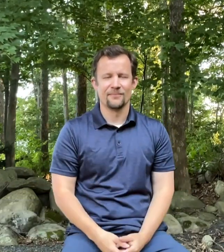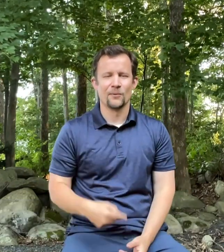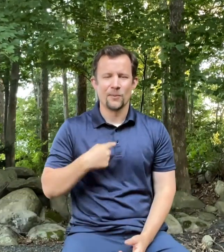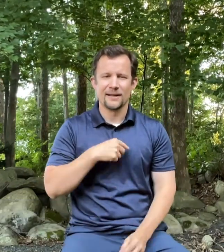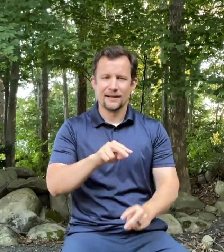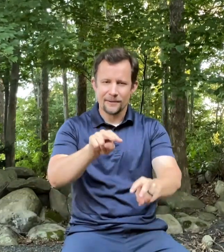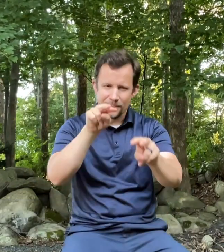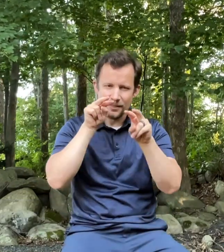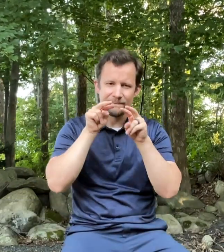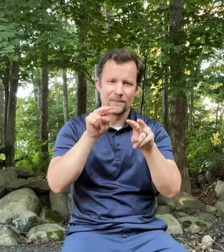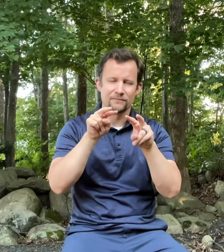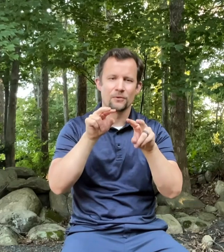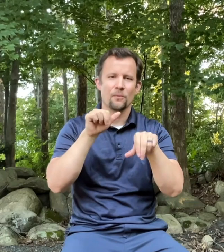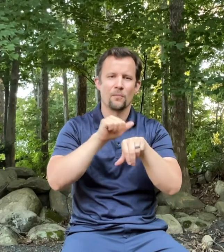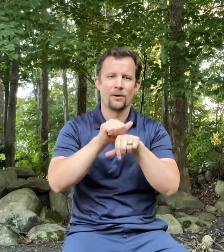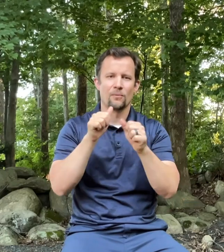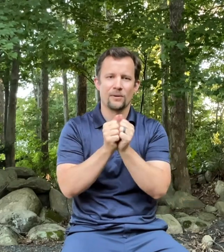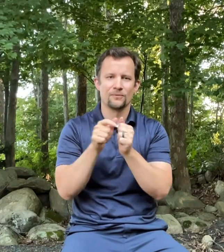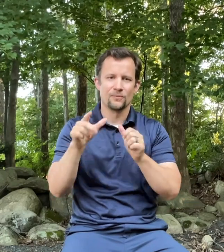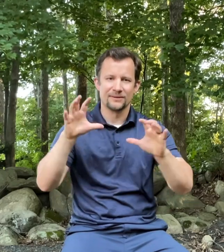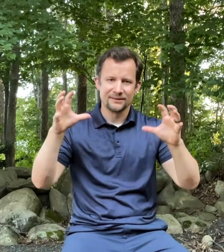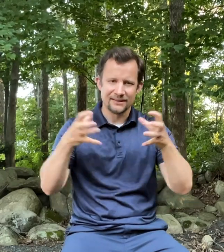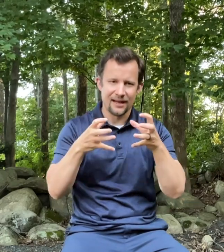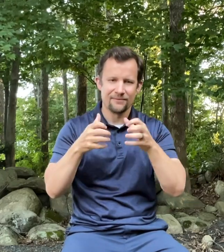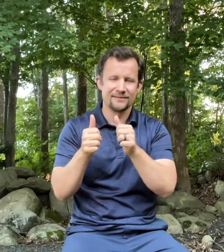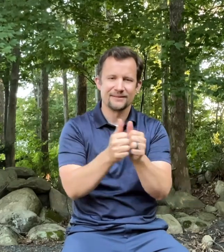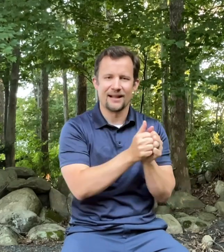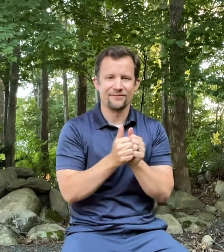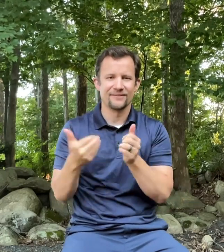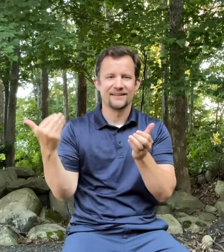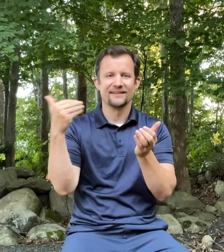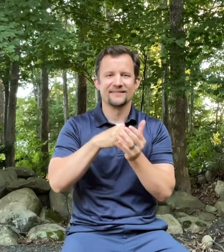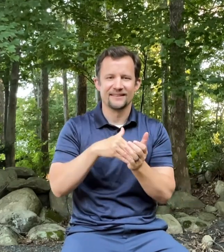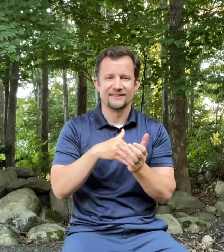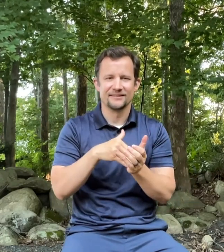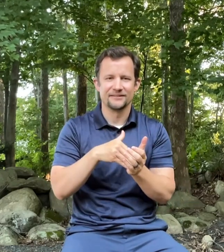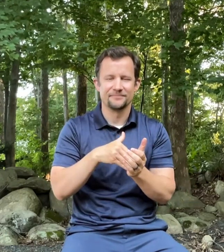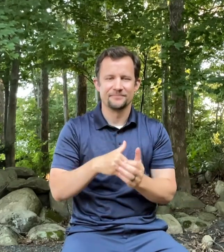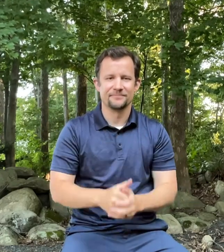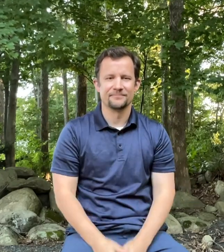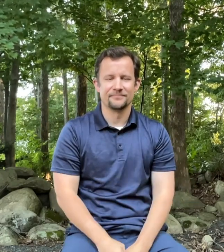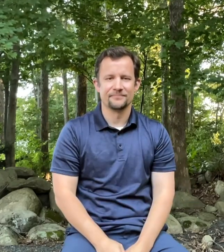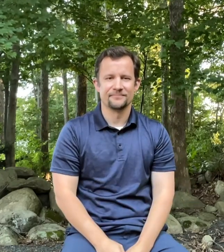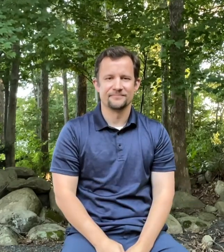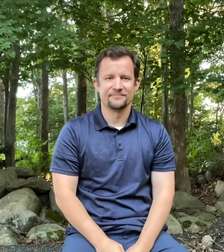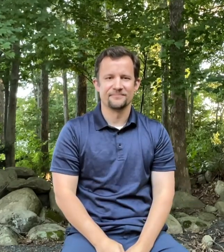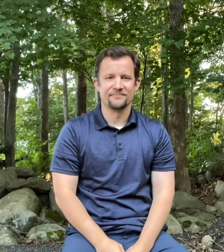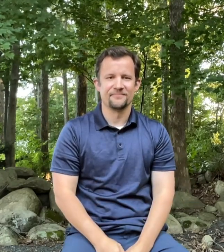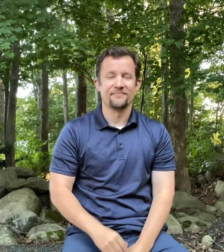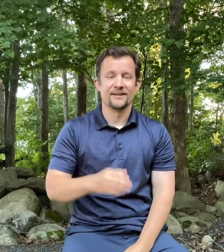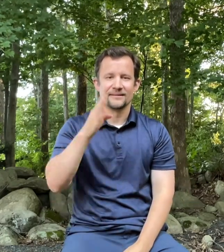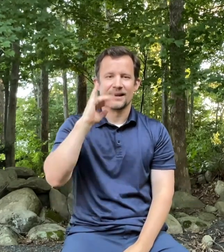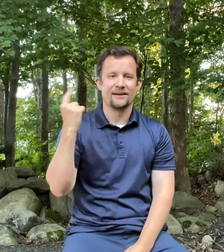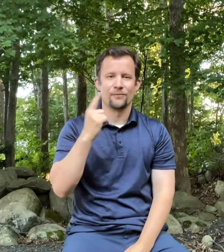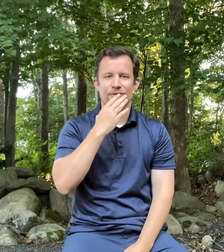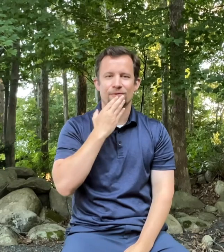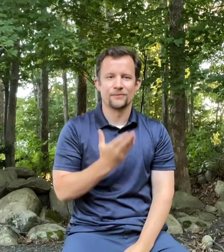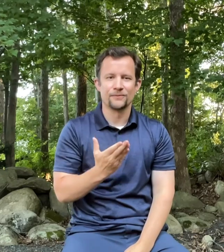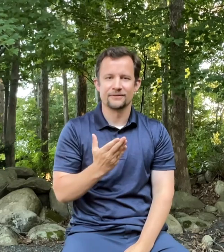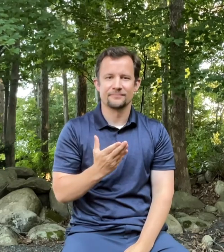We are looking forward to the opportunity to gather together again!